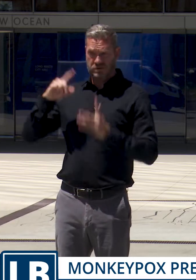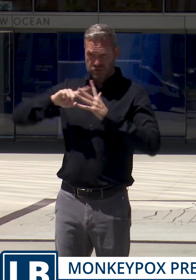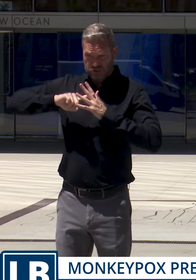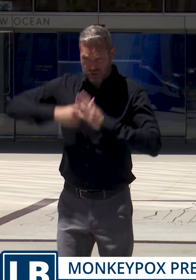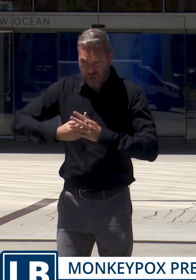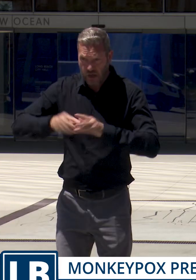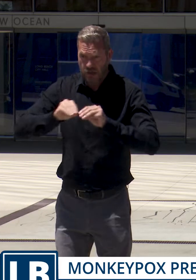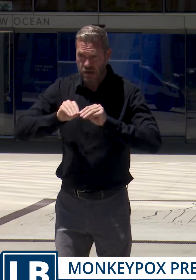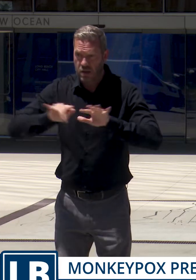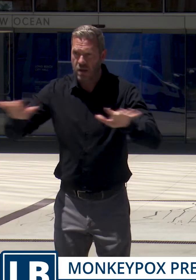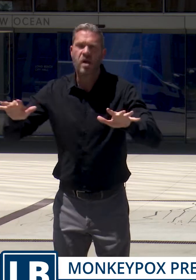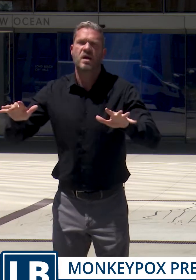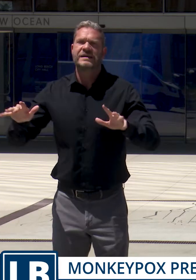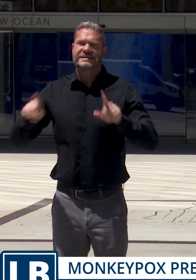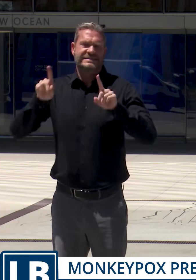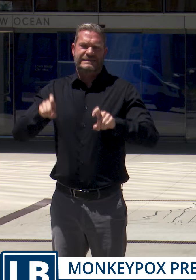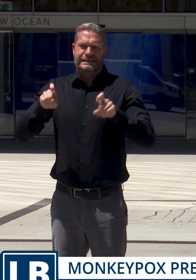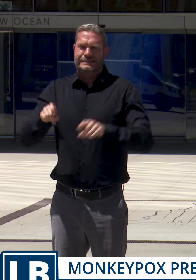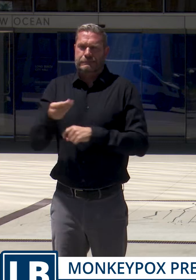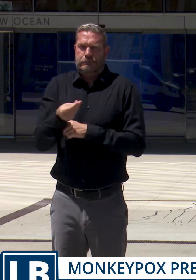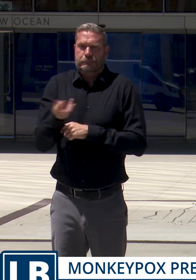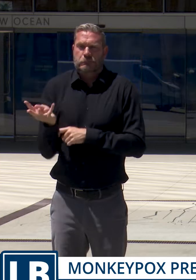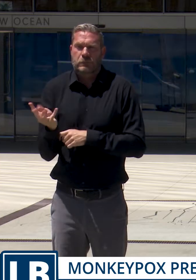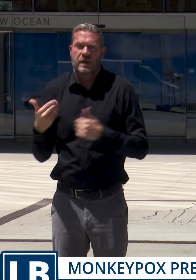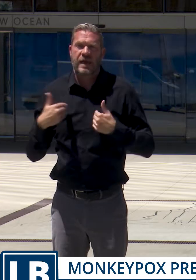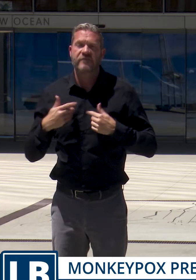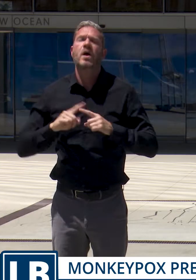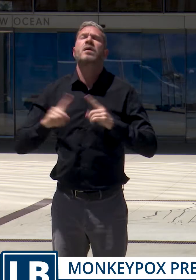but currently monkeypox testing is available at numerous commercial labs